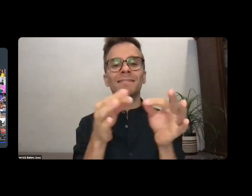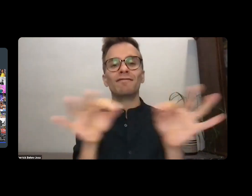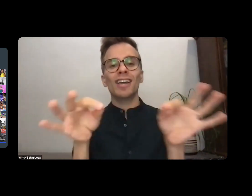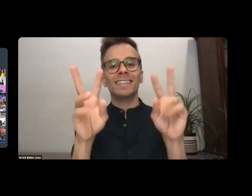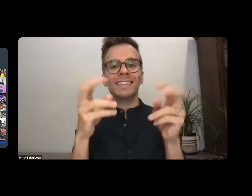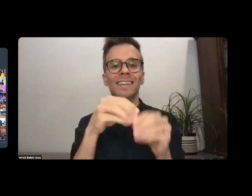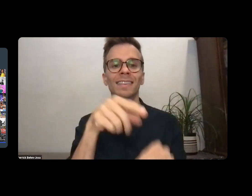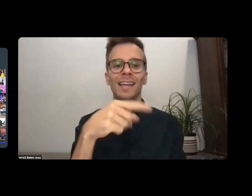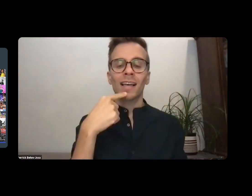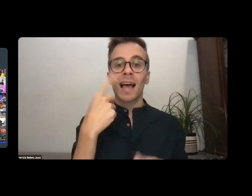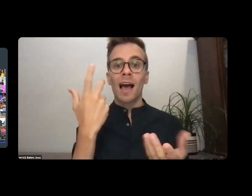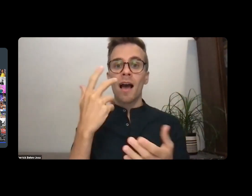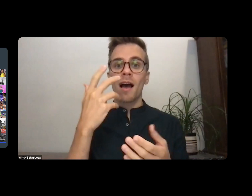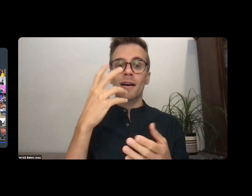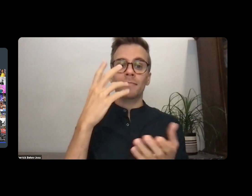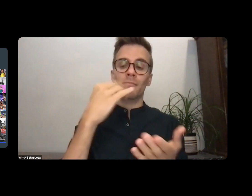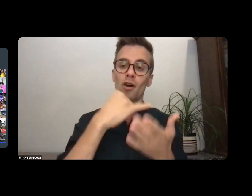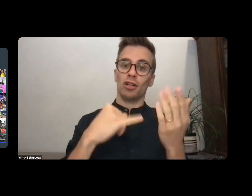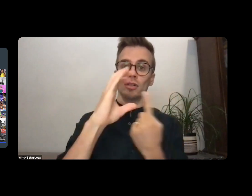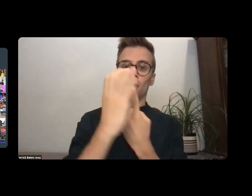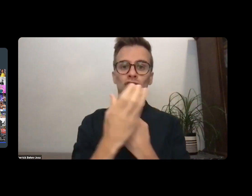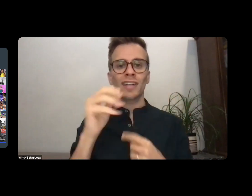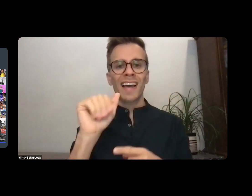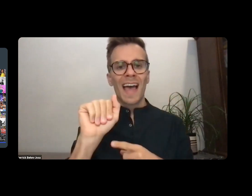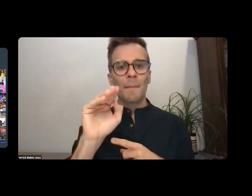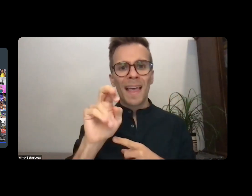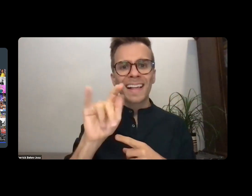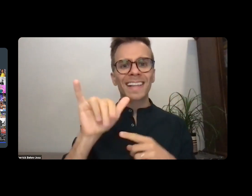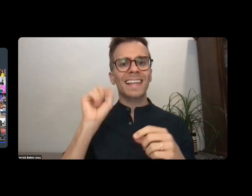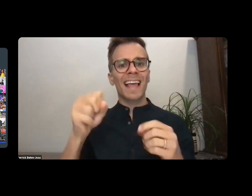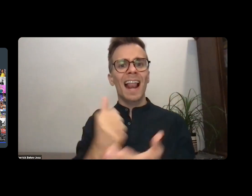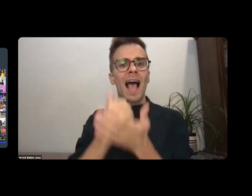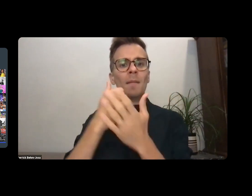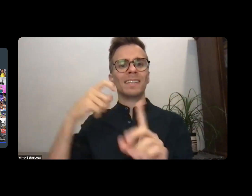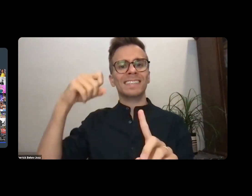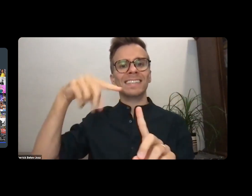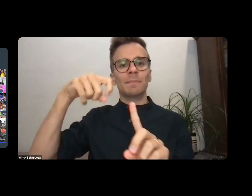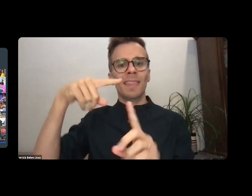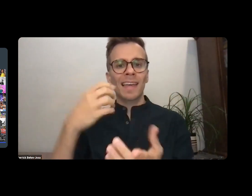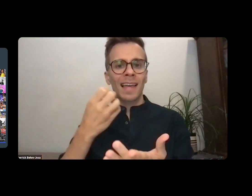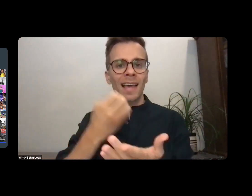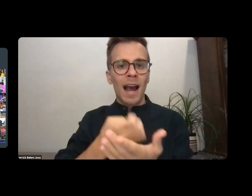There were some things that were phrased in this like: "Cultural Arts, as an amenity,